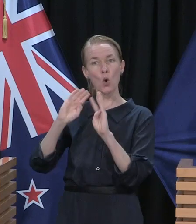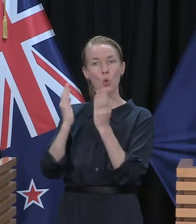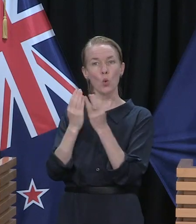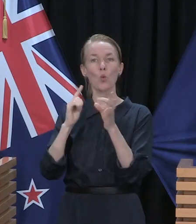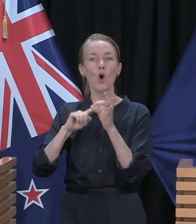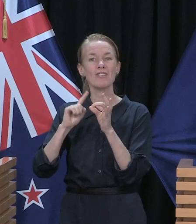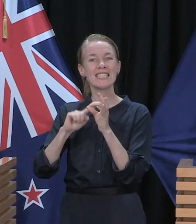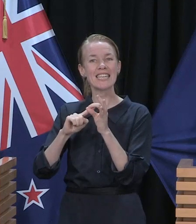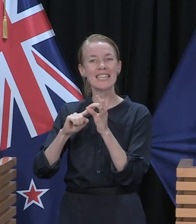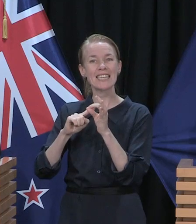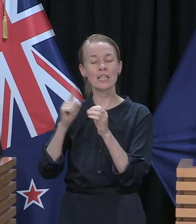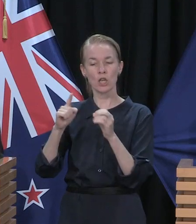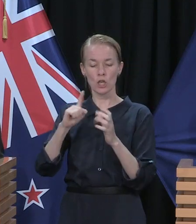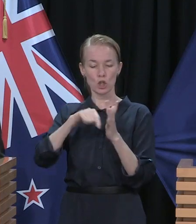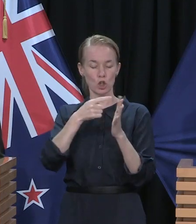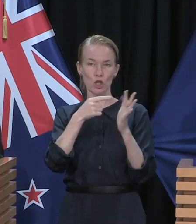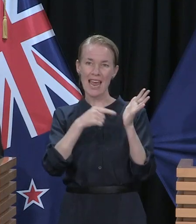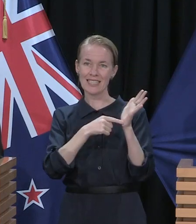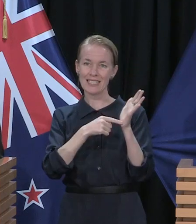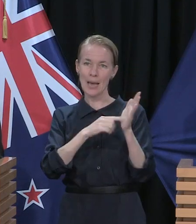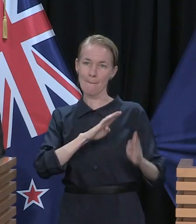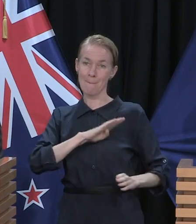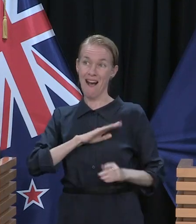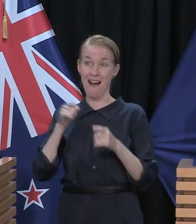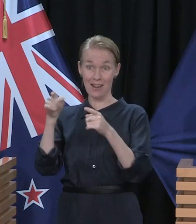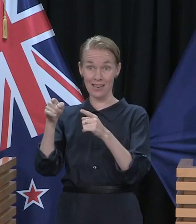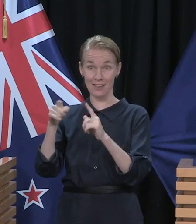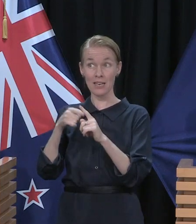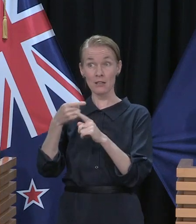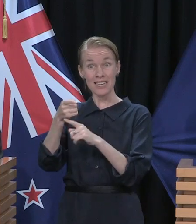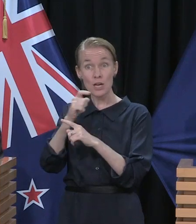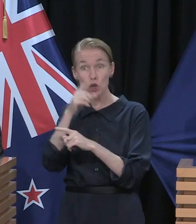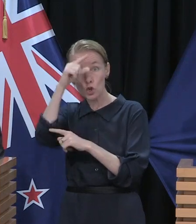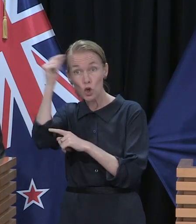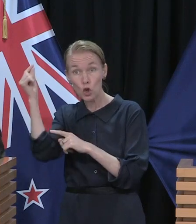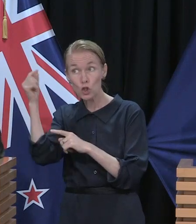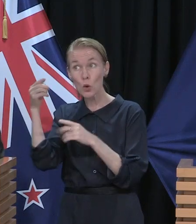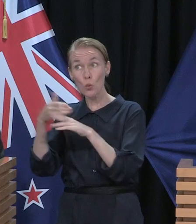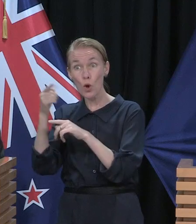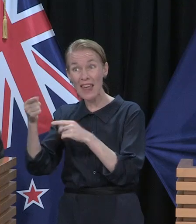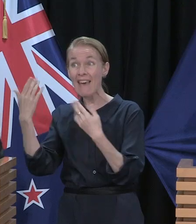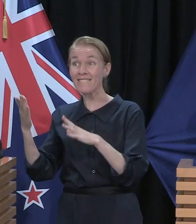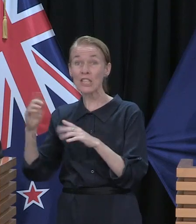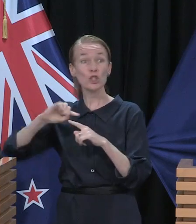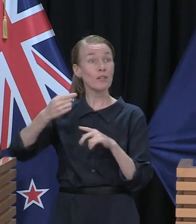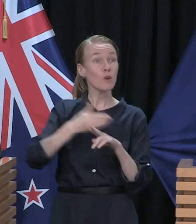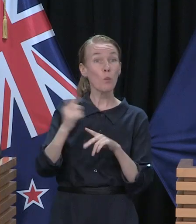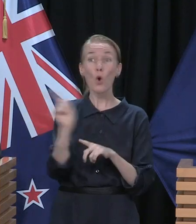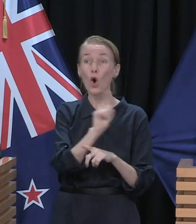there. There are no people working at the Jet Park, which is where we know we have live COVID-19 cases. No people are